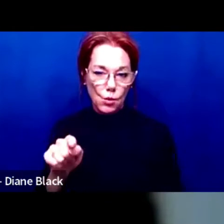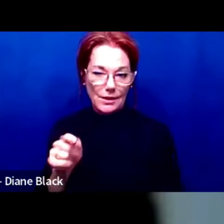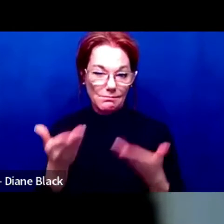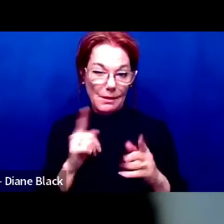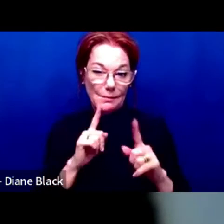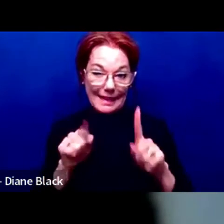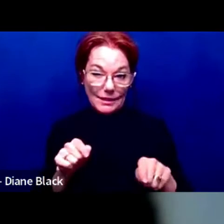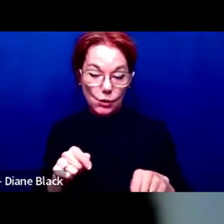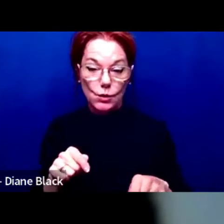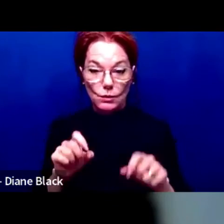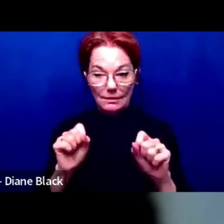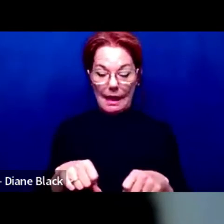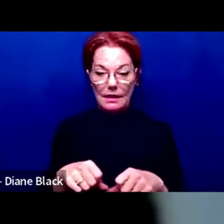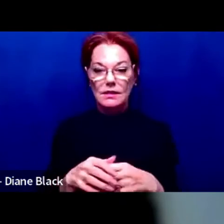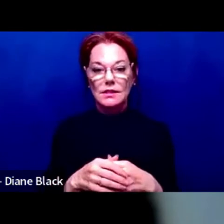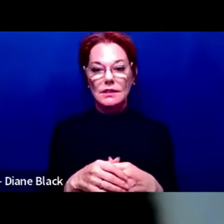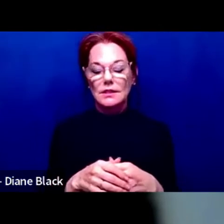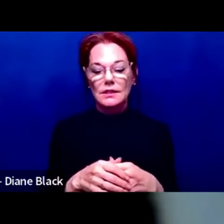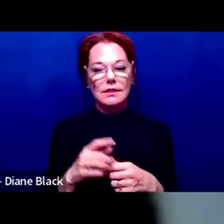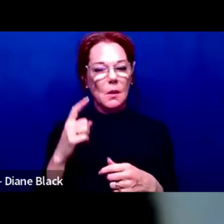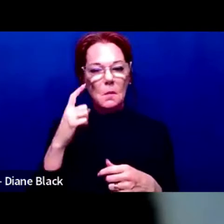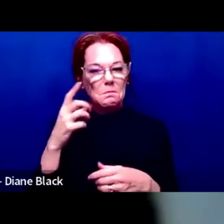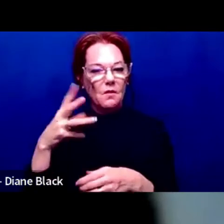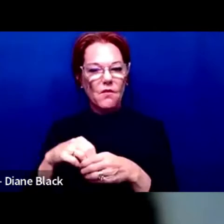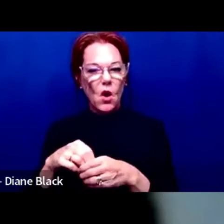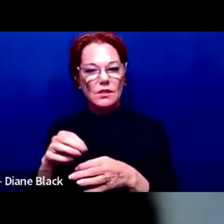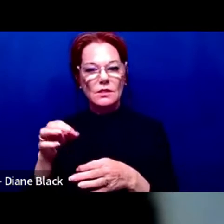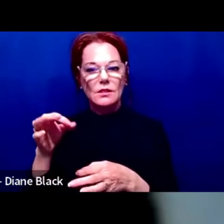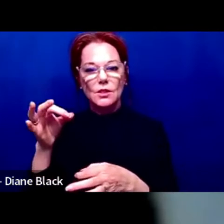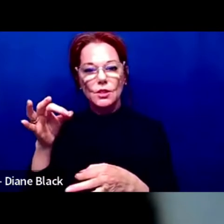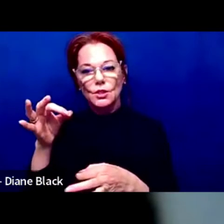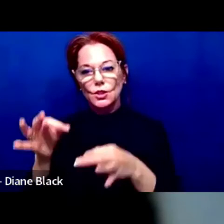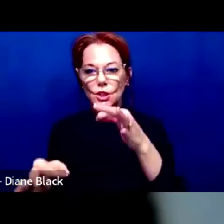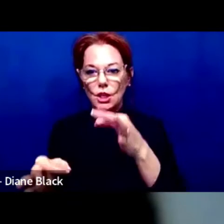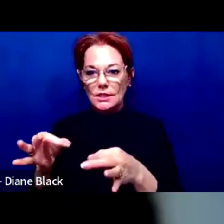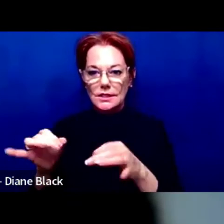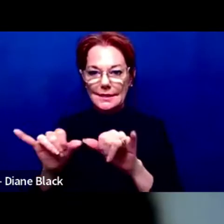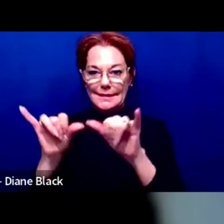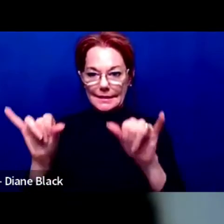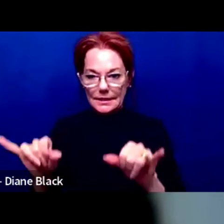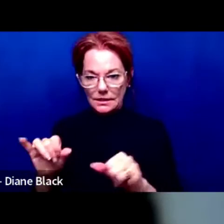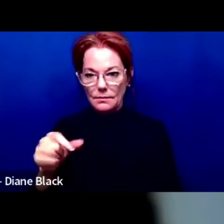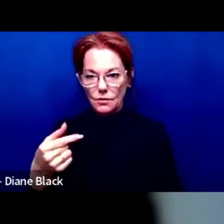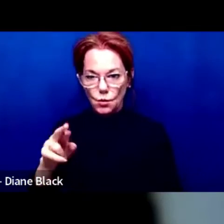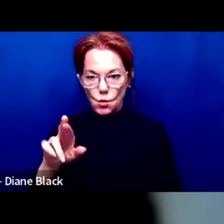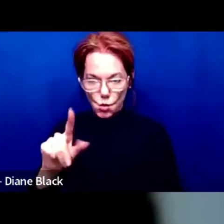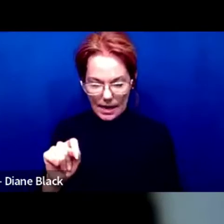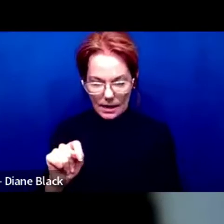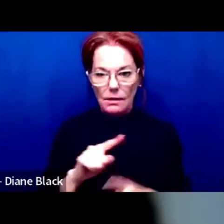necessarily engages or involves your justice system grant. But in Utah, are you connecting to